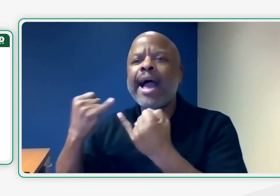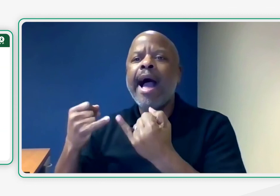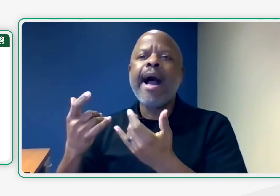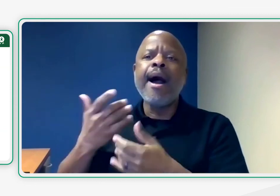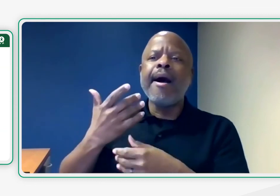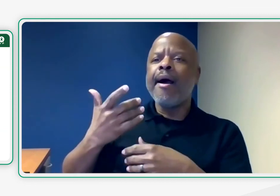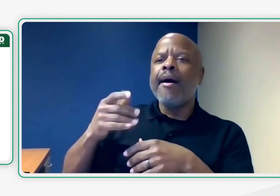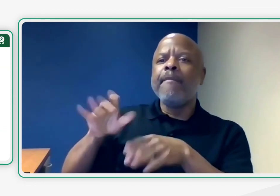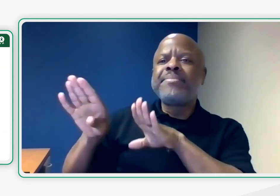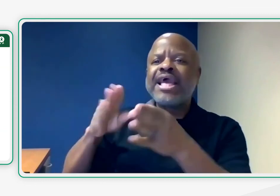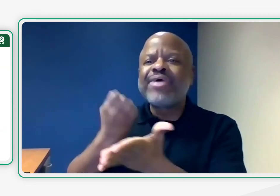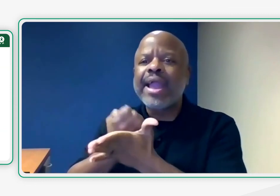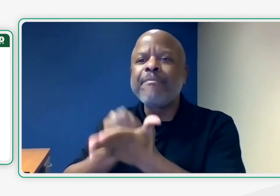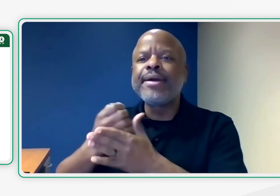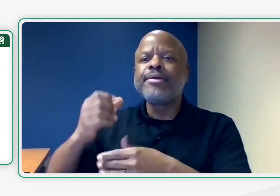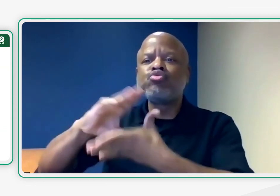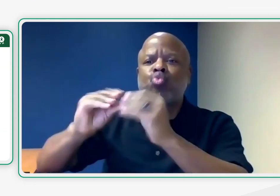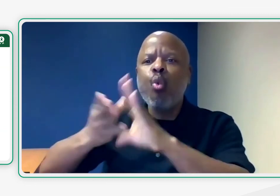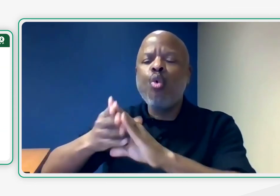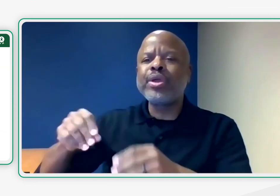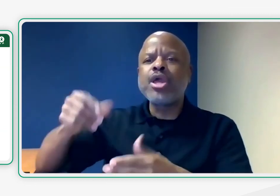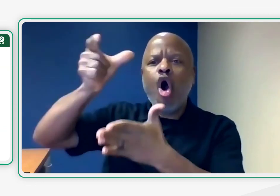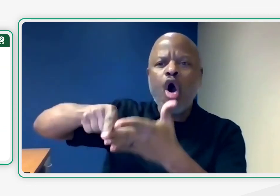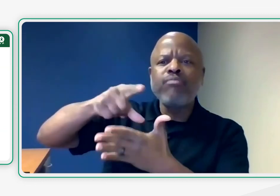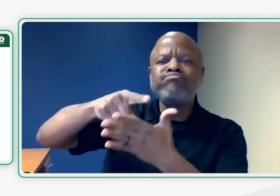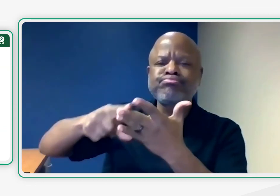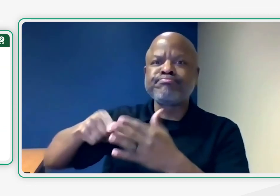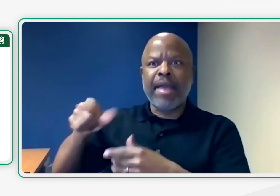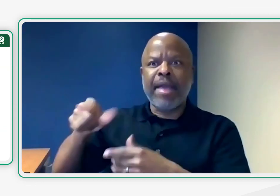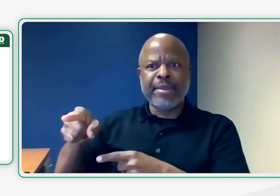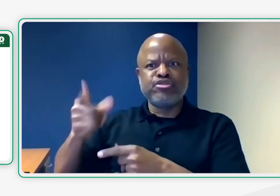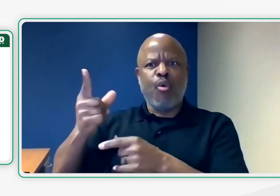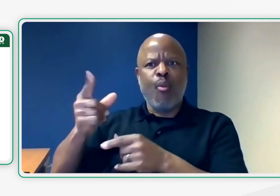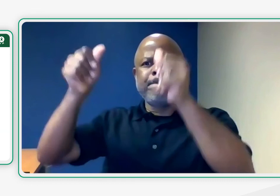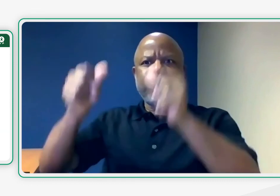group through Facebook, and we were discussing ideas about behavioral economics, and different